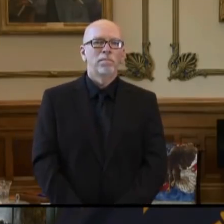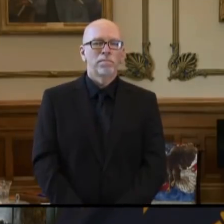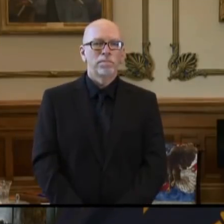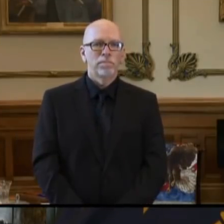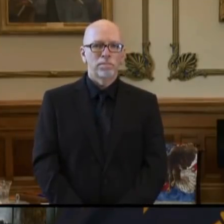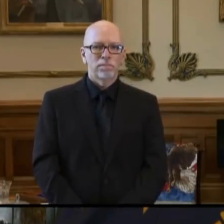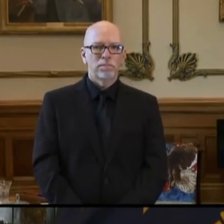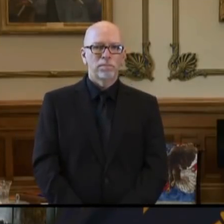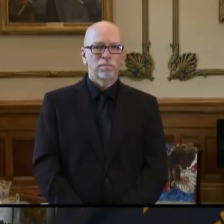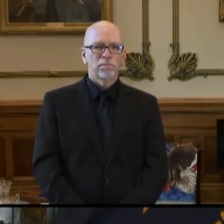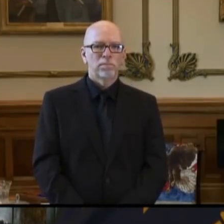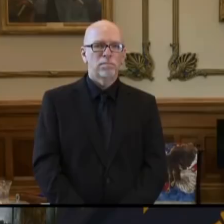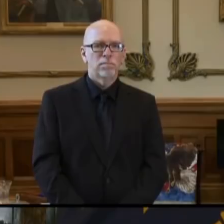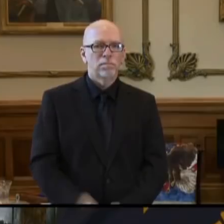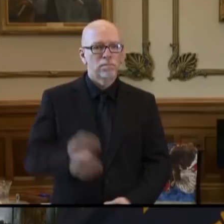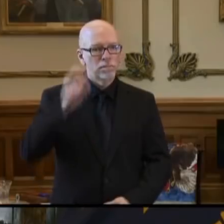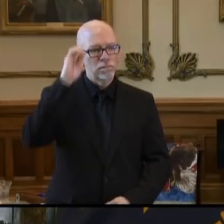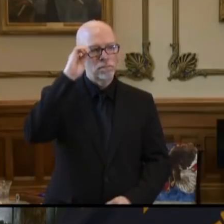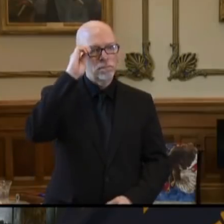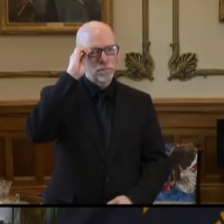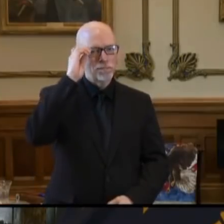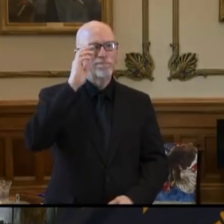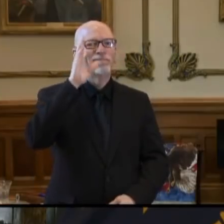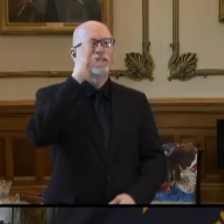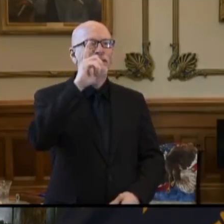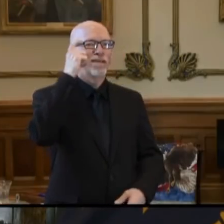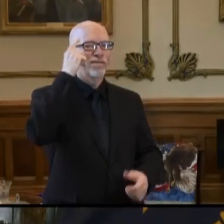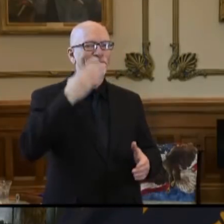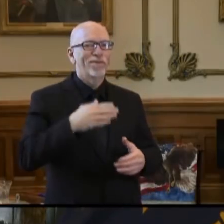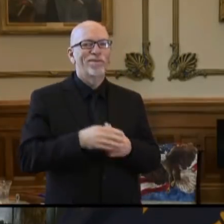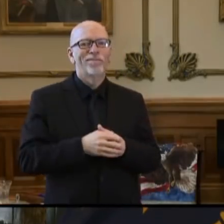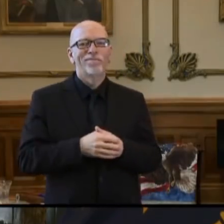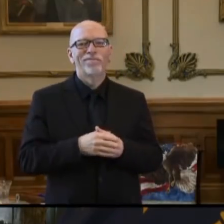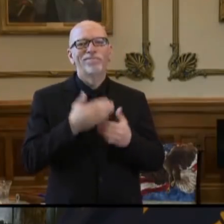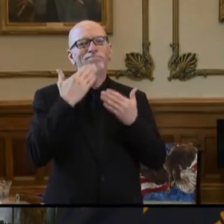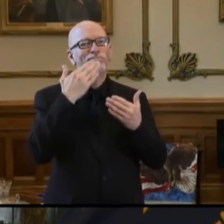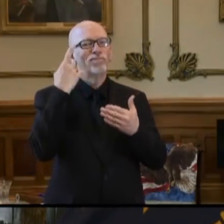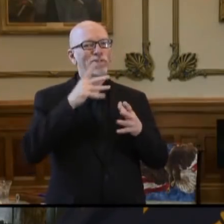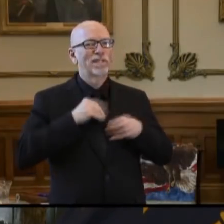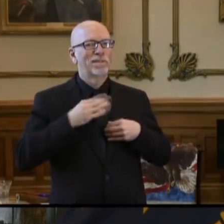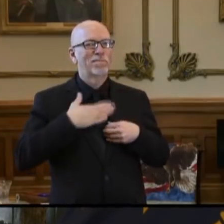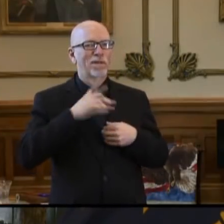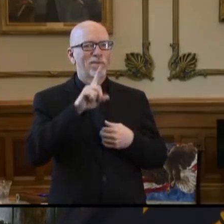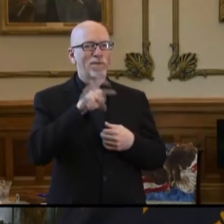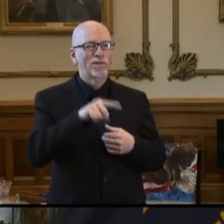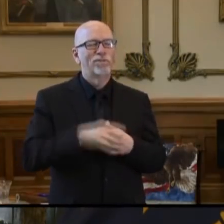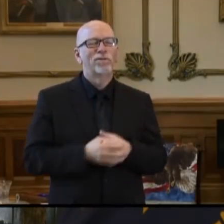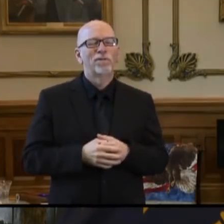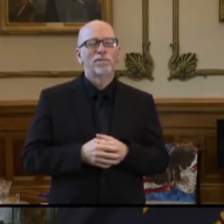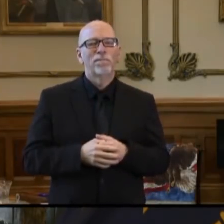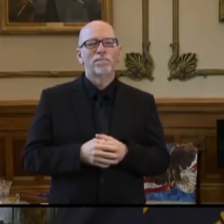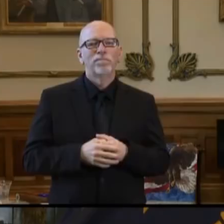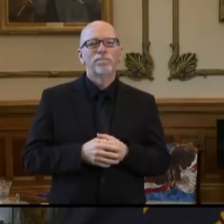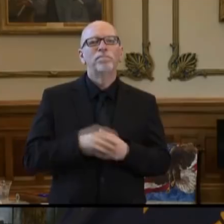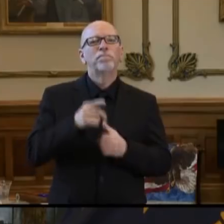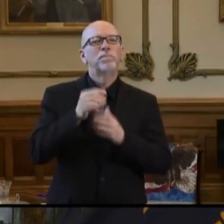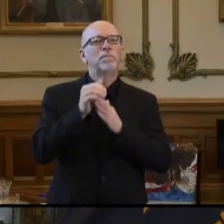DOCTOR. UP NEXT IS JOY FROM PBS MACHINA JOY. HELLO, GOVERNOR.